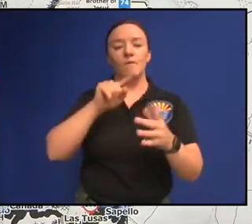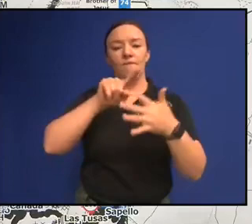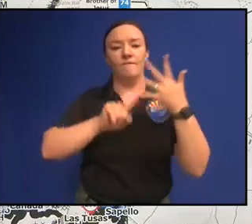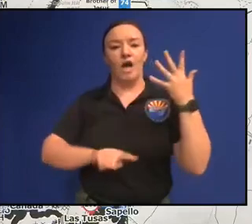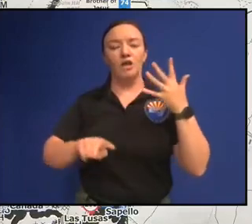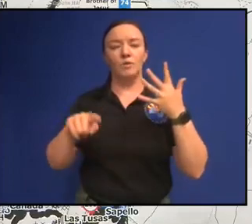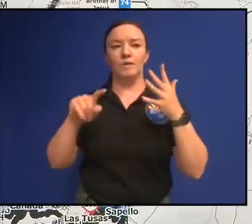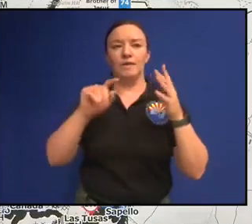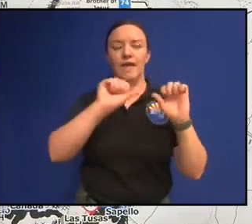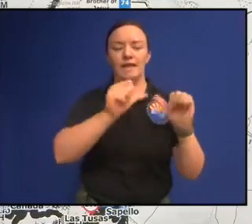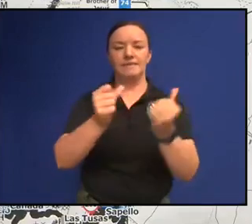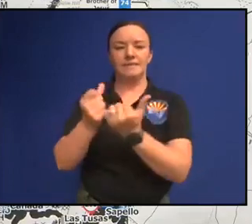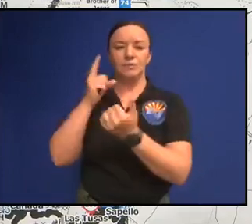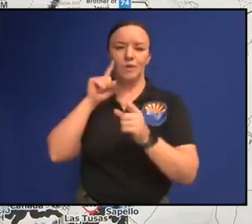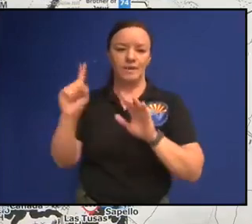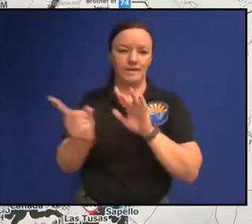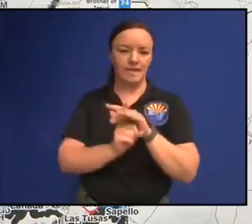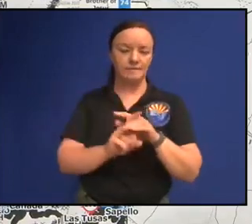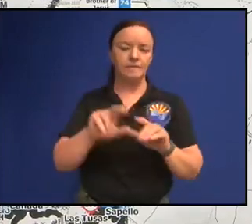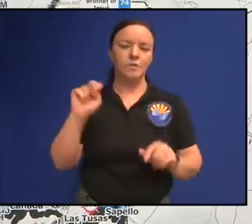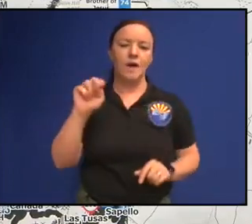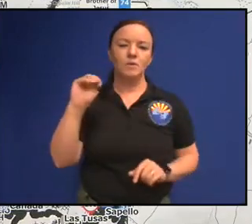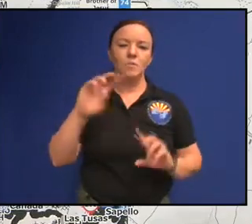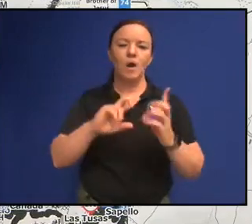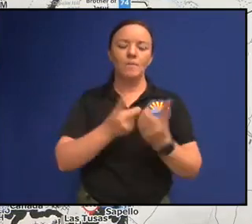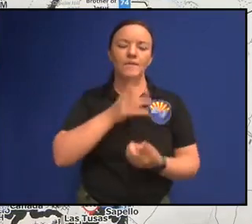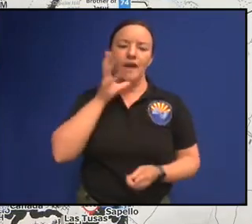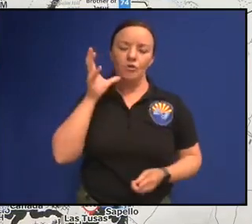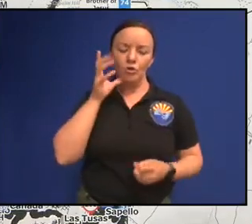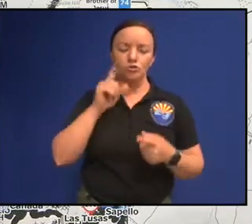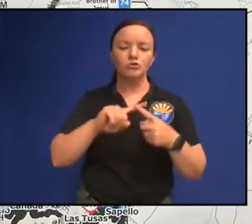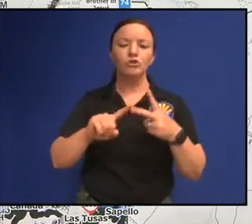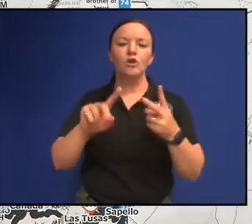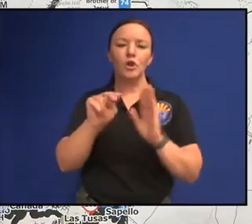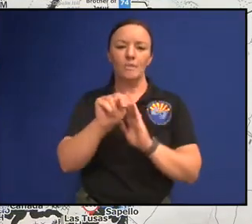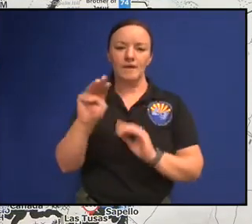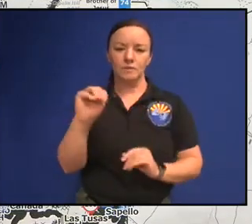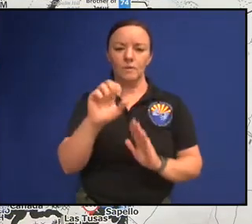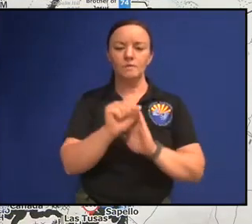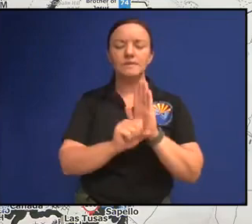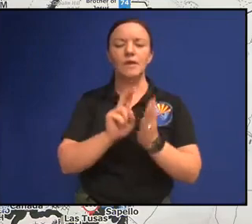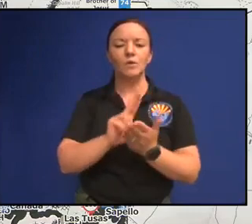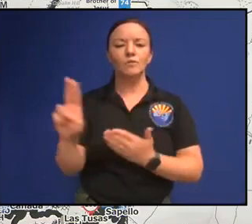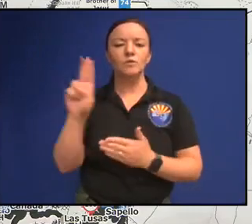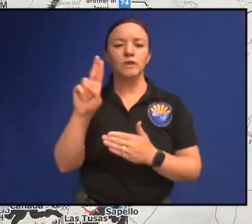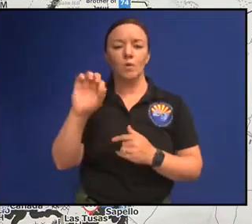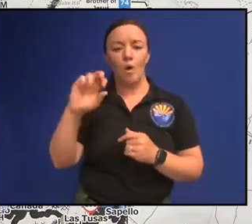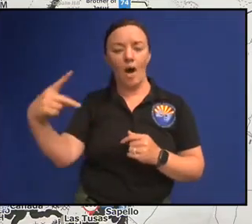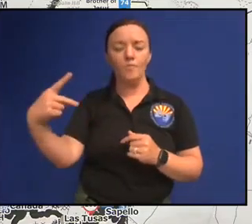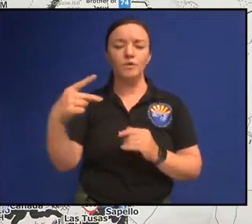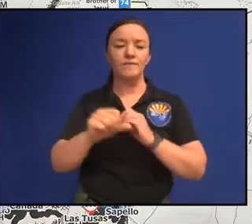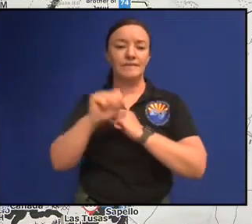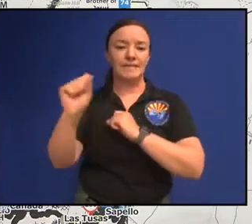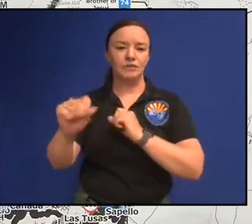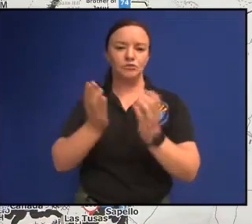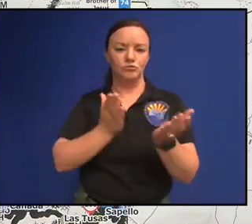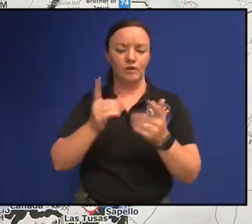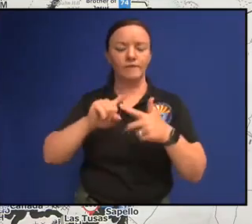THE NEW MEXICO DEPARTMENT OF AGRICULTURE, NEW MEXICO STATE UNIVERSITY COOPERATIVE EXTENSION SERVICE, NEW MEXICO LIVESTOCK BOARDS, UNITED STATES DEPARTMENT OF